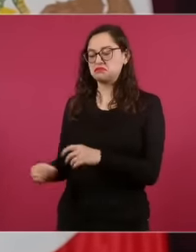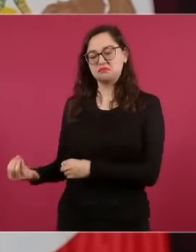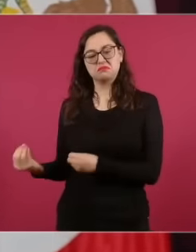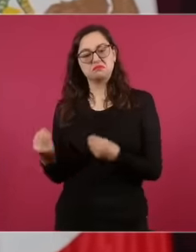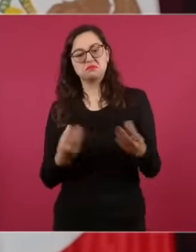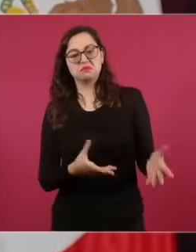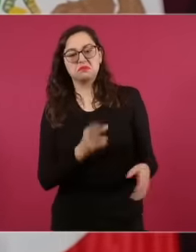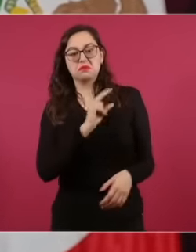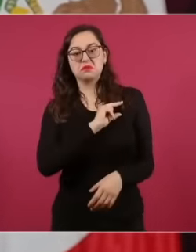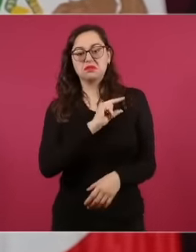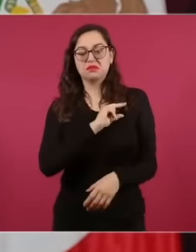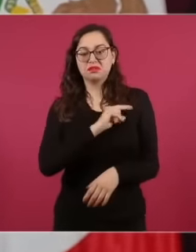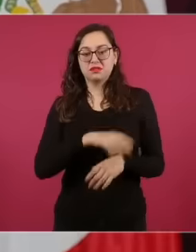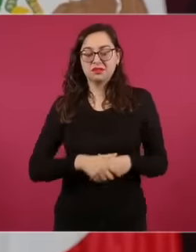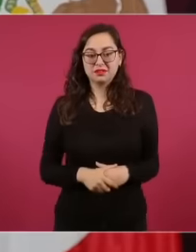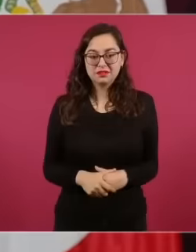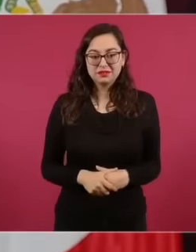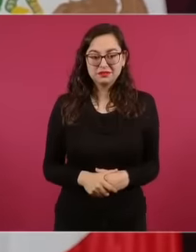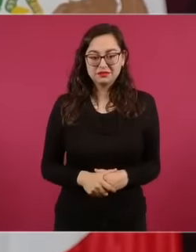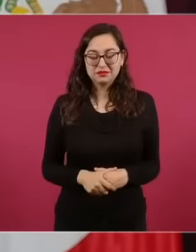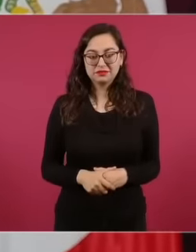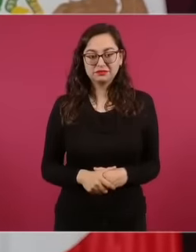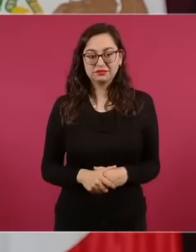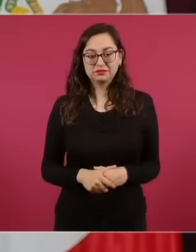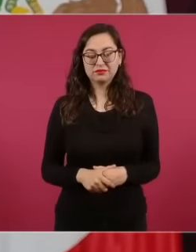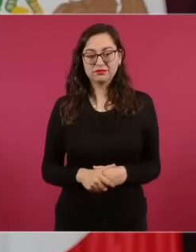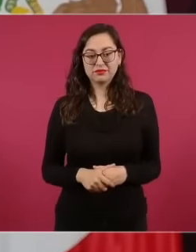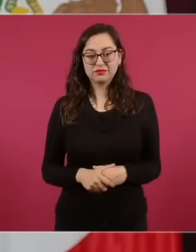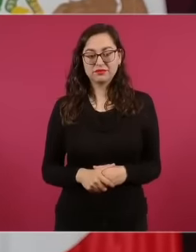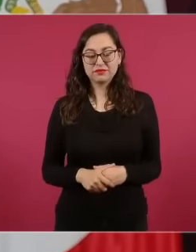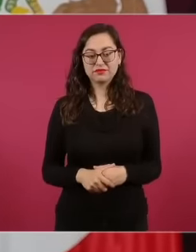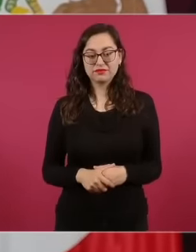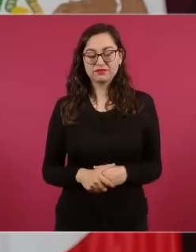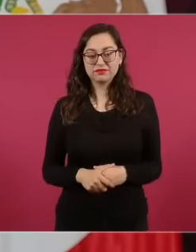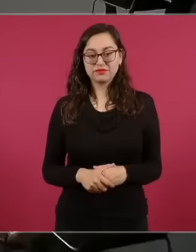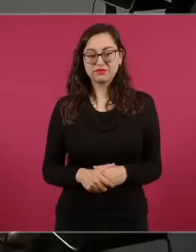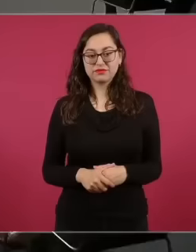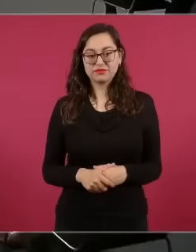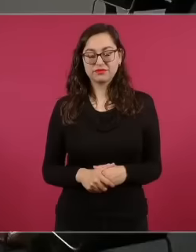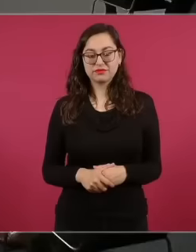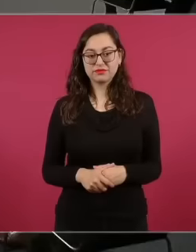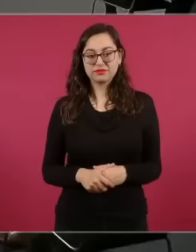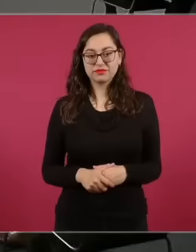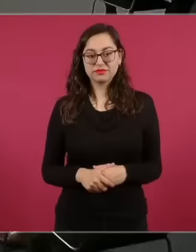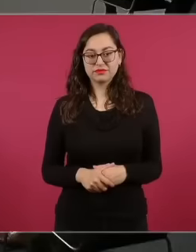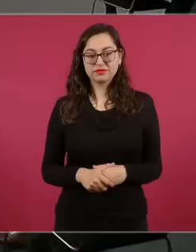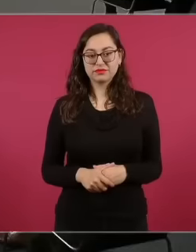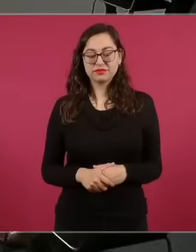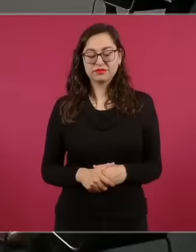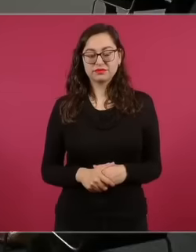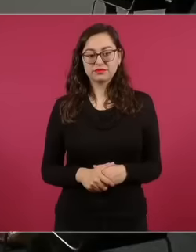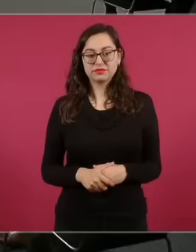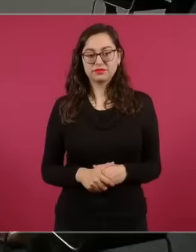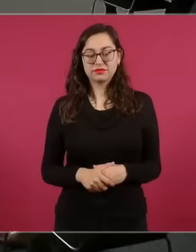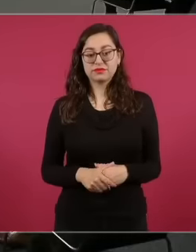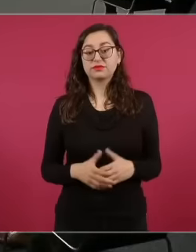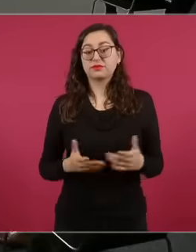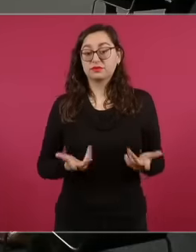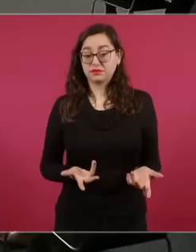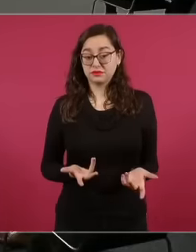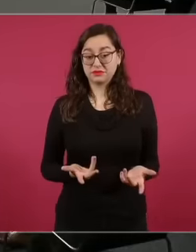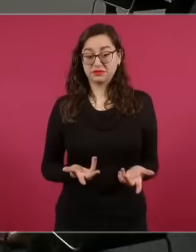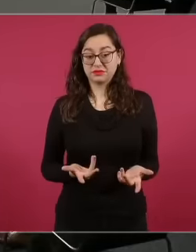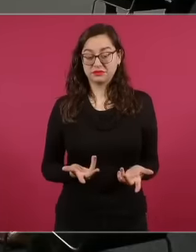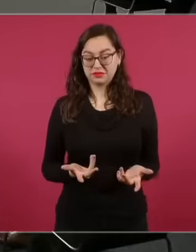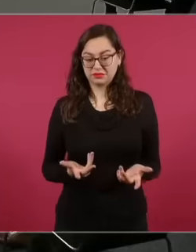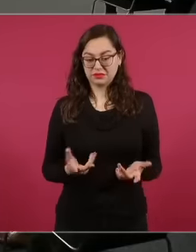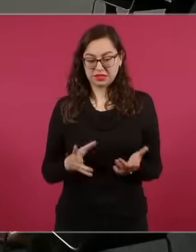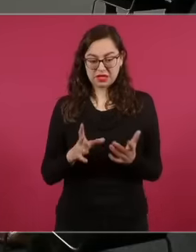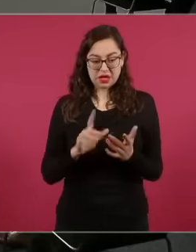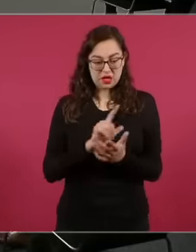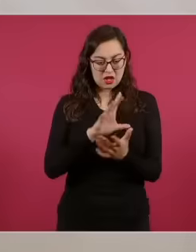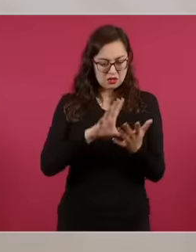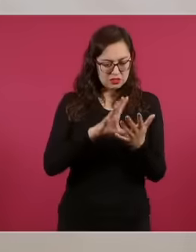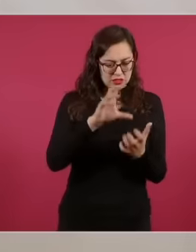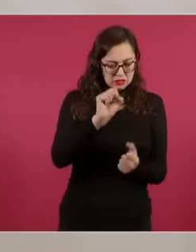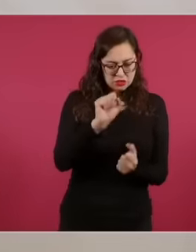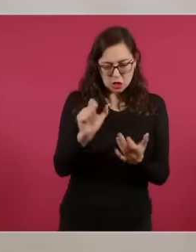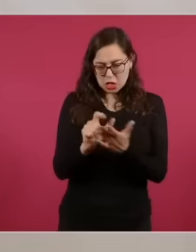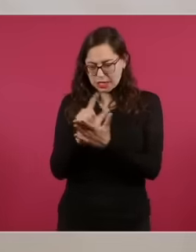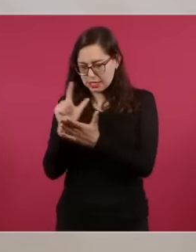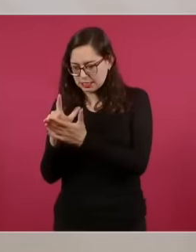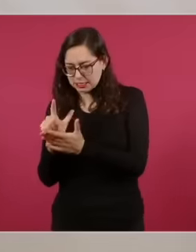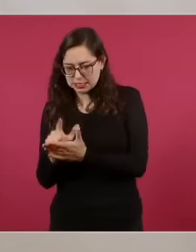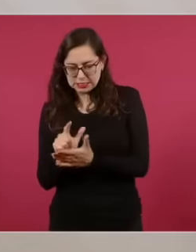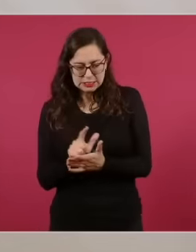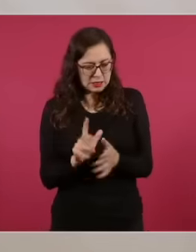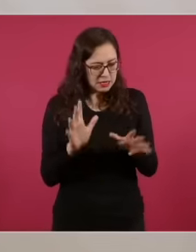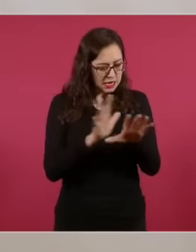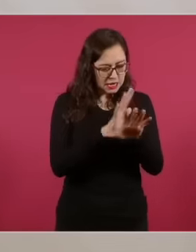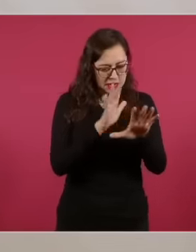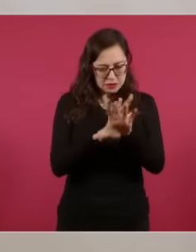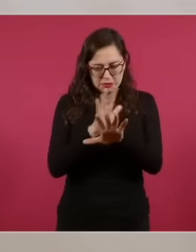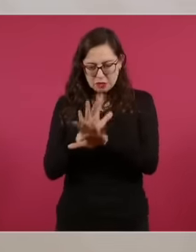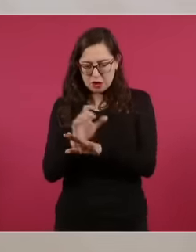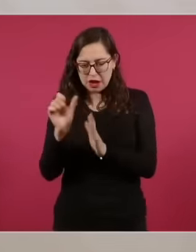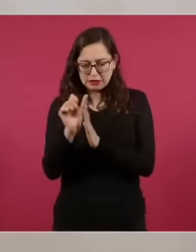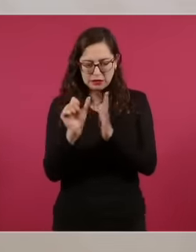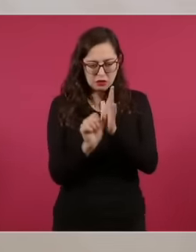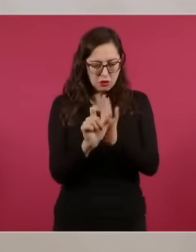1917, they carried out counter-reforms, modifications to article 27 so